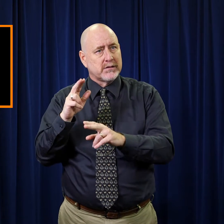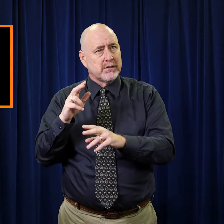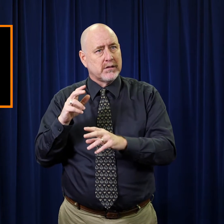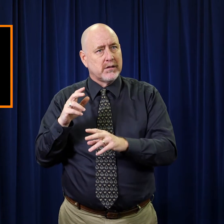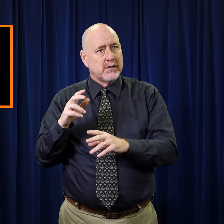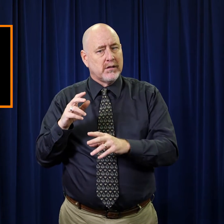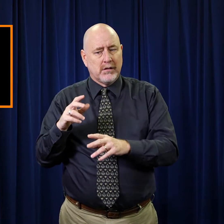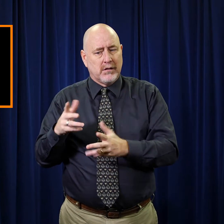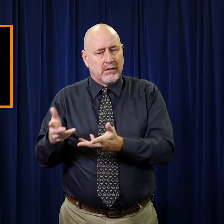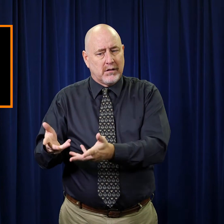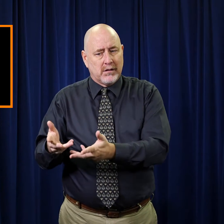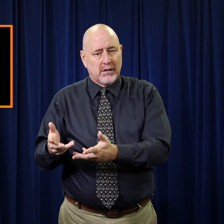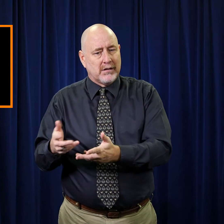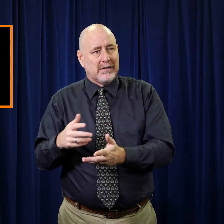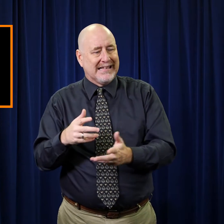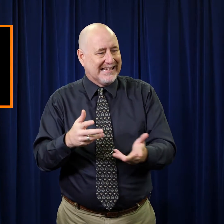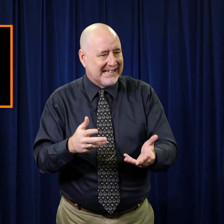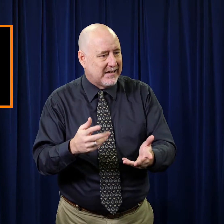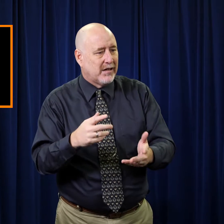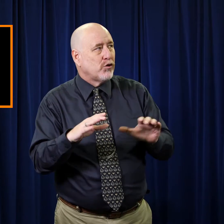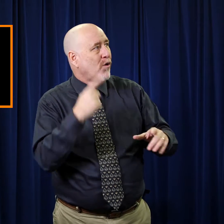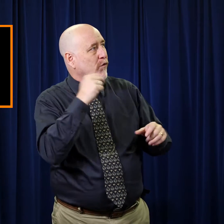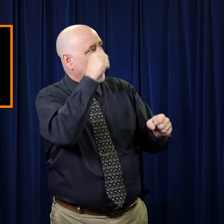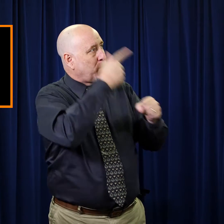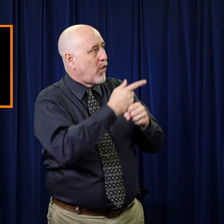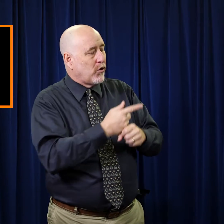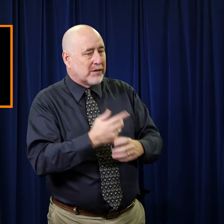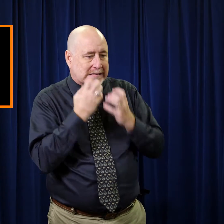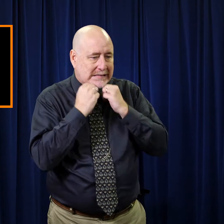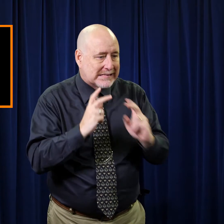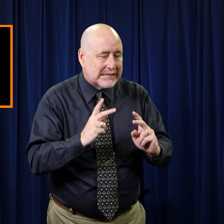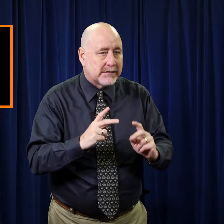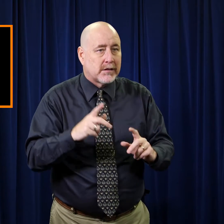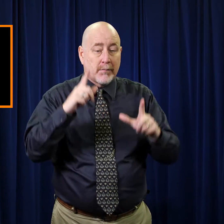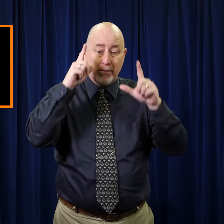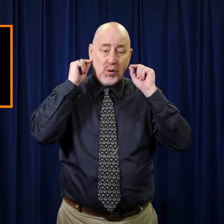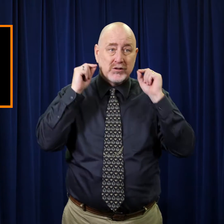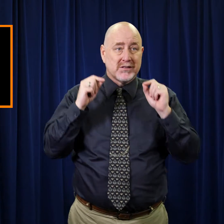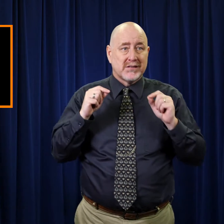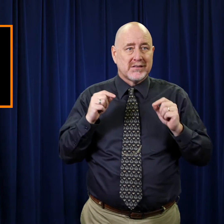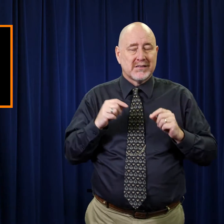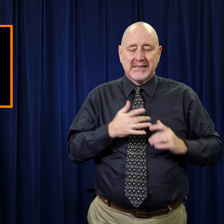respect his younger brother more? Why wouldn't he do it for Moses? Moses must